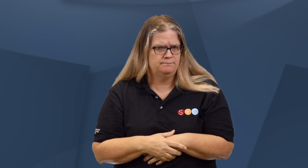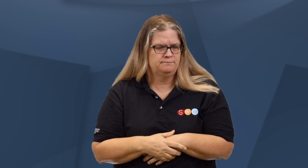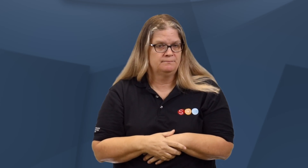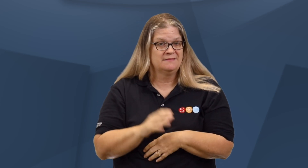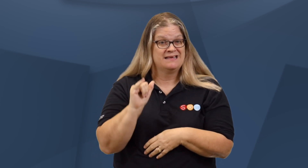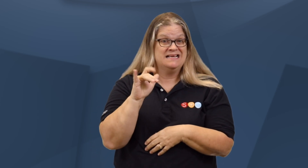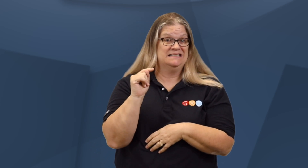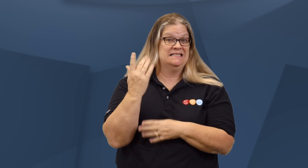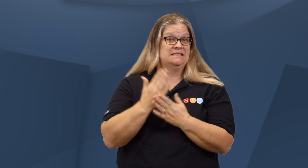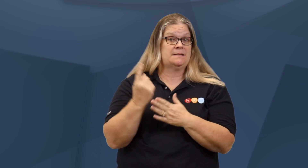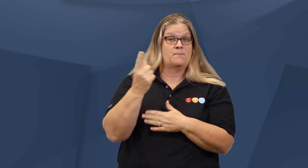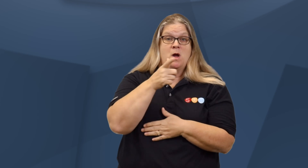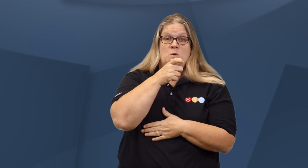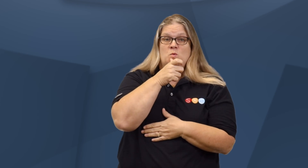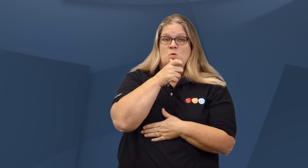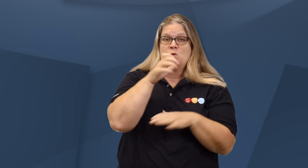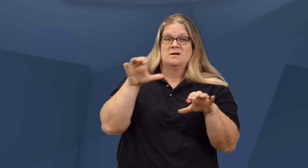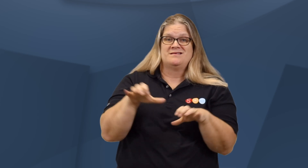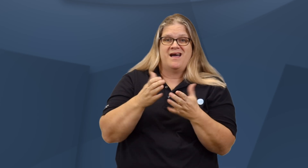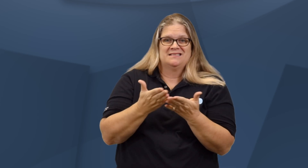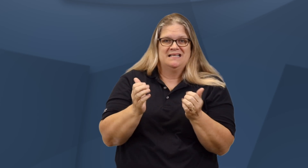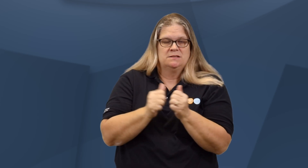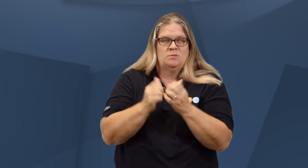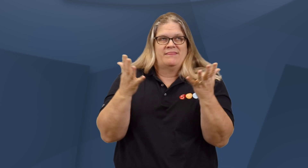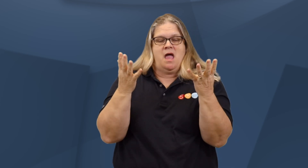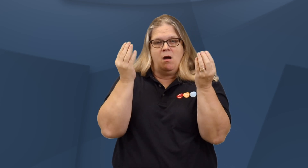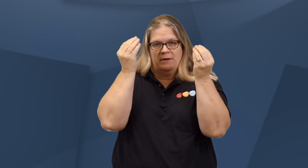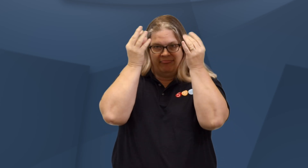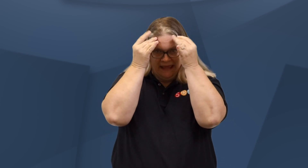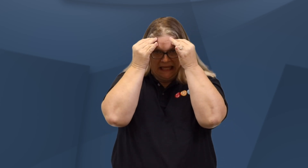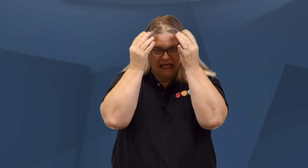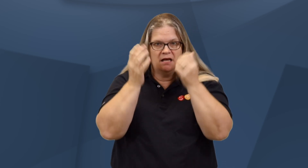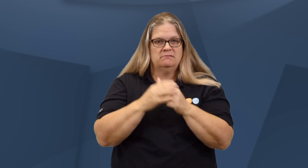Is it someone who does things without thinking?